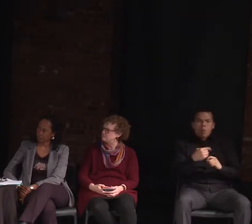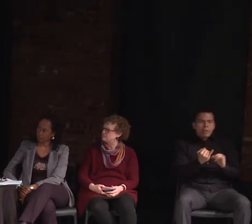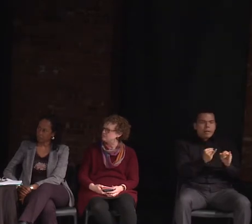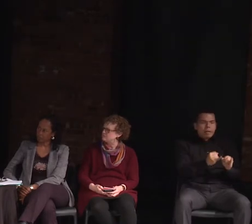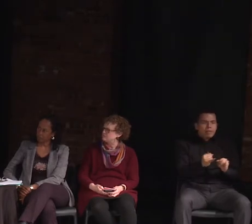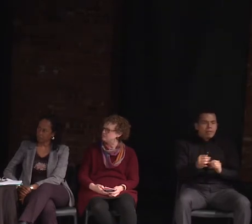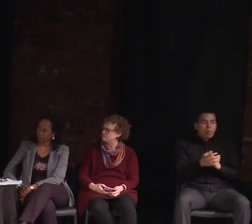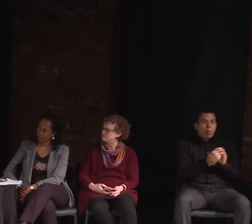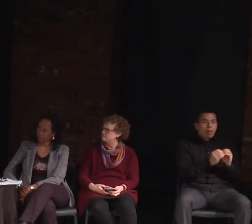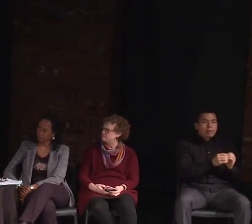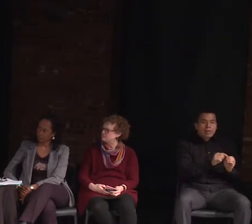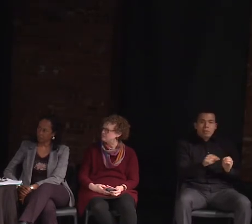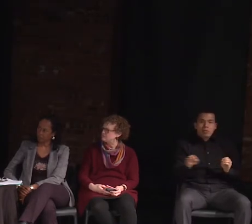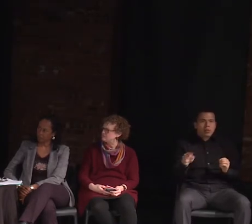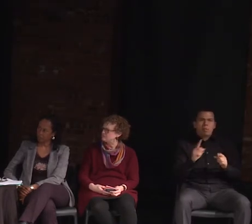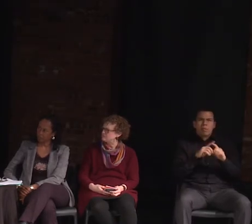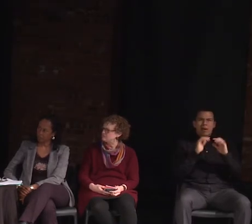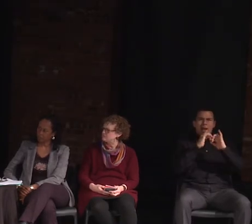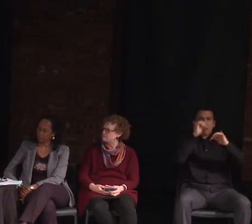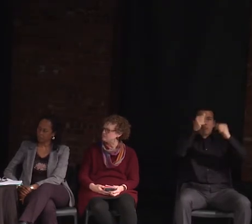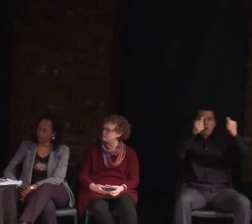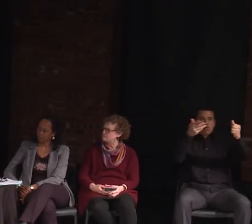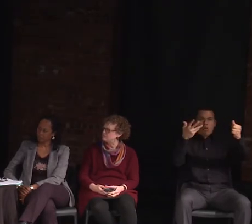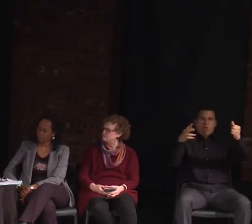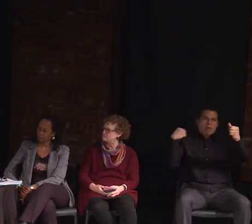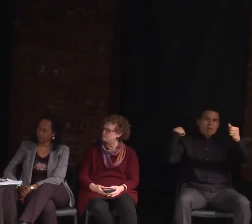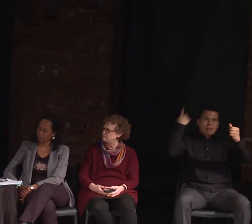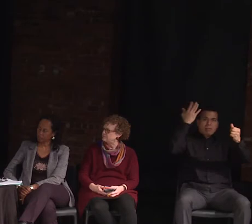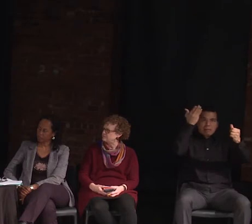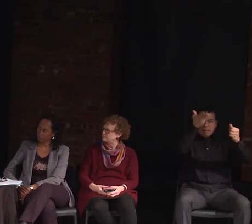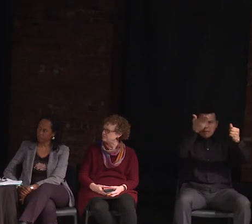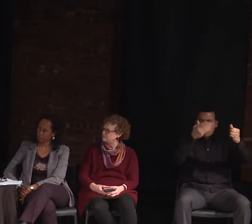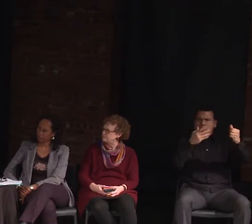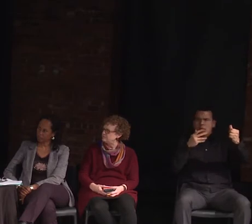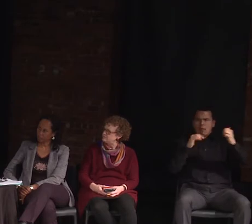Which, of course, we want to help, but we really want to be able to move the whole sector.